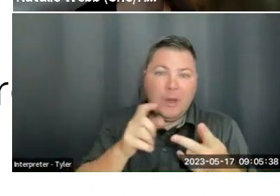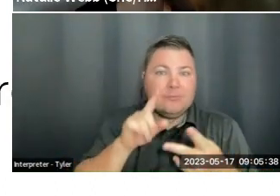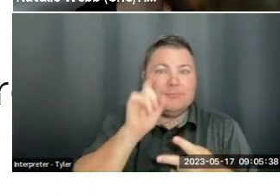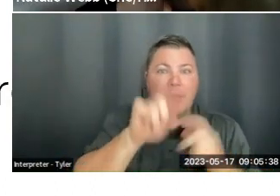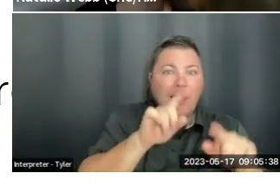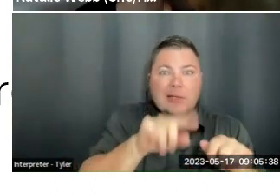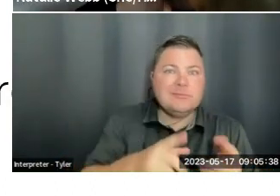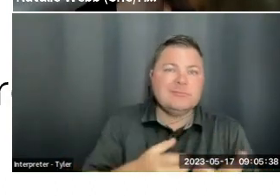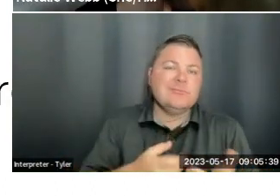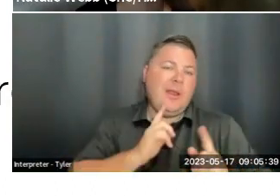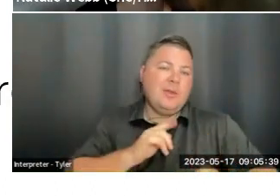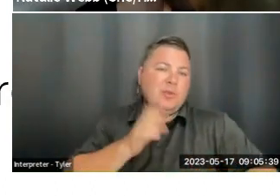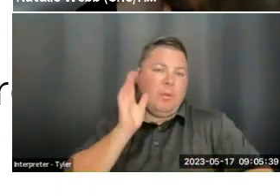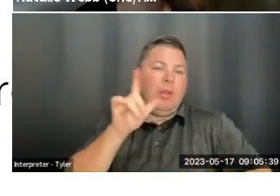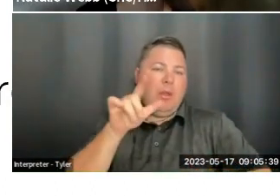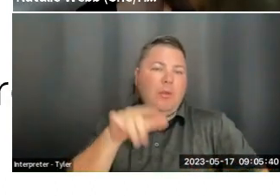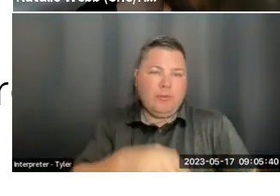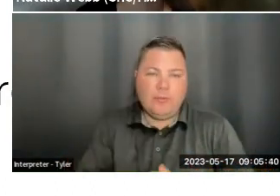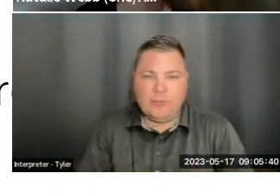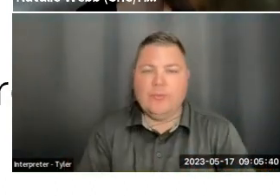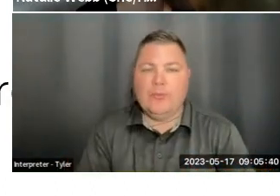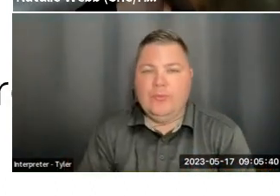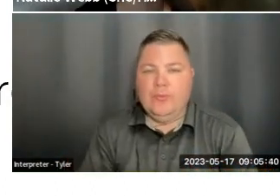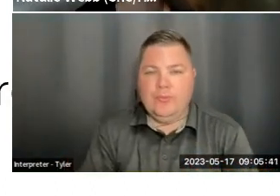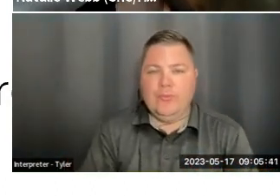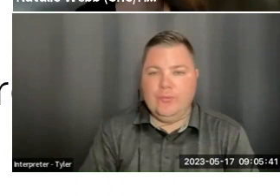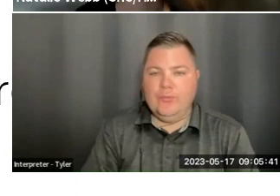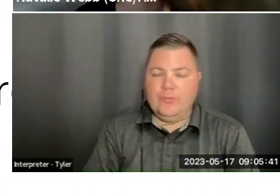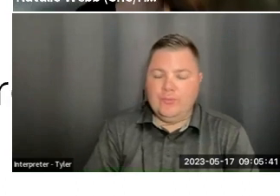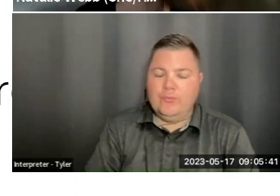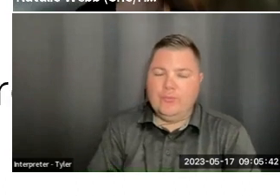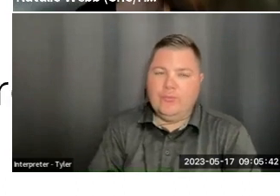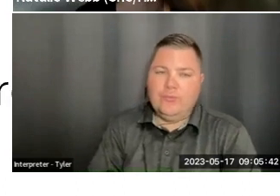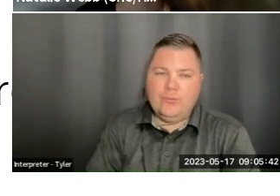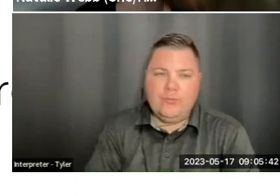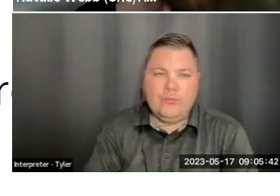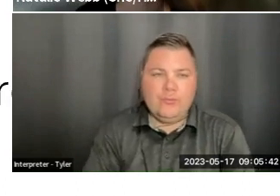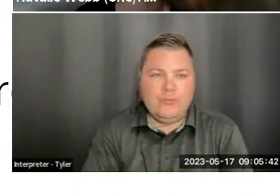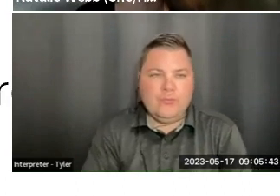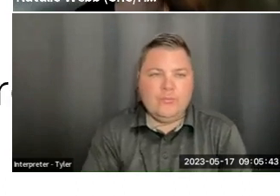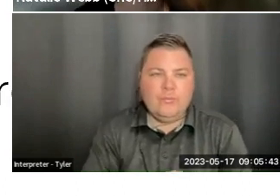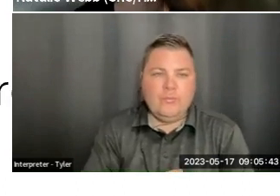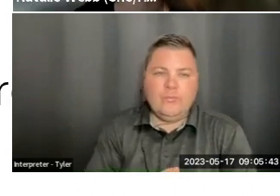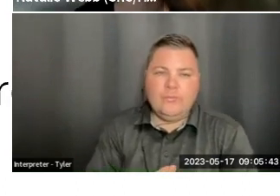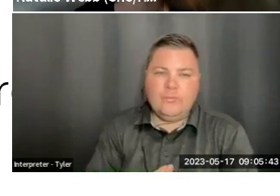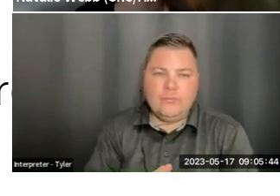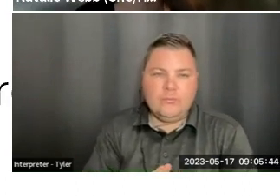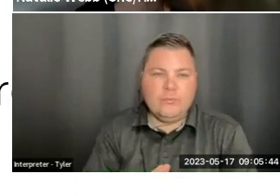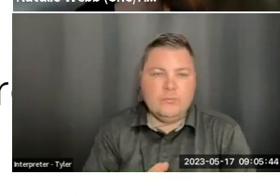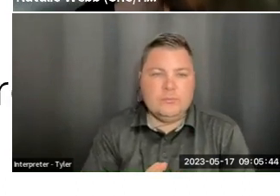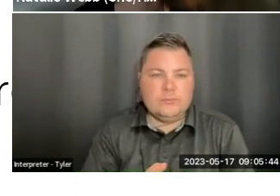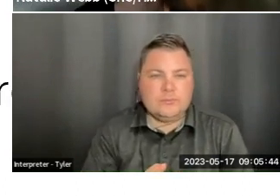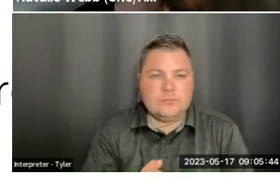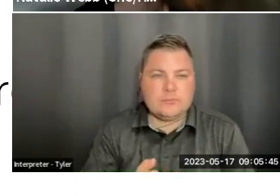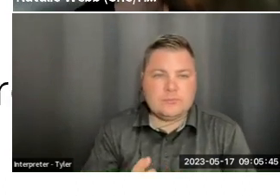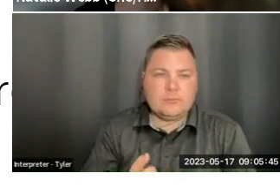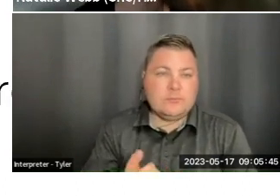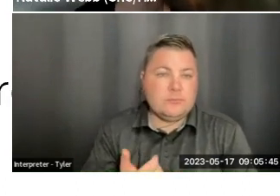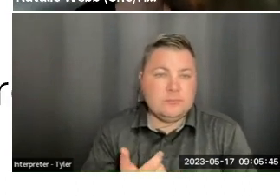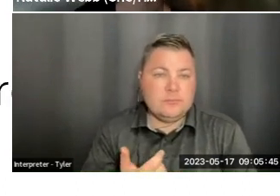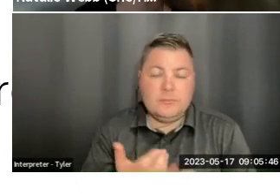well as the raise your hand function. Please feel free to drop your questions into the Q&A box and we'll get through as many as we can at the